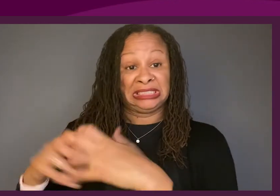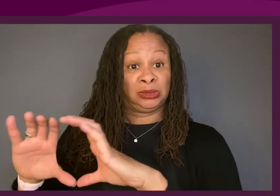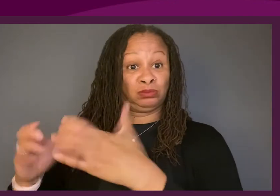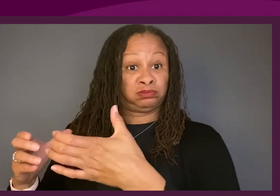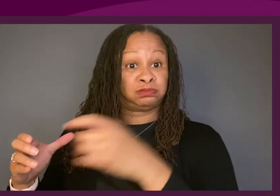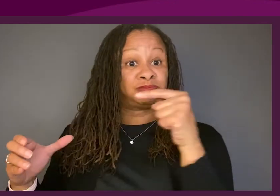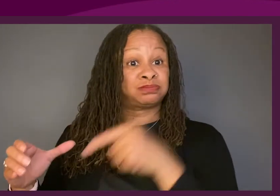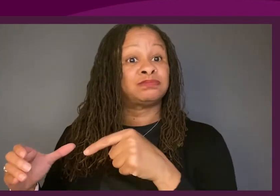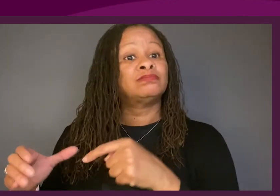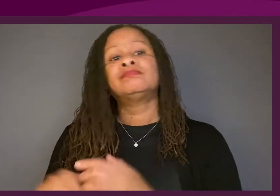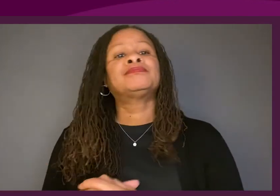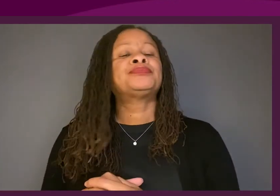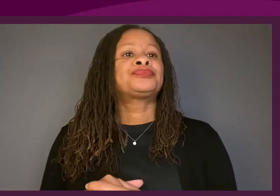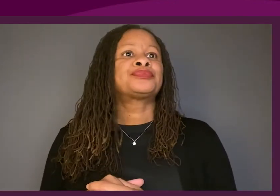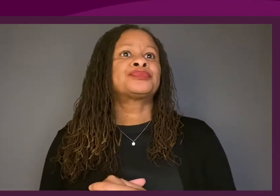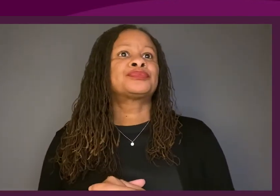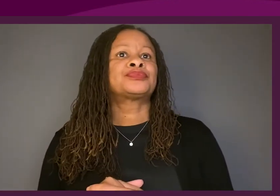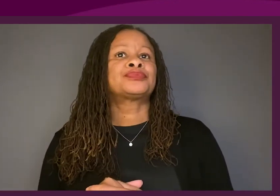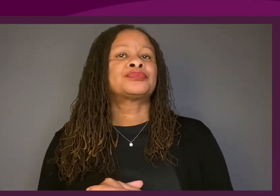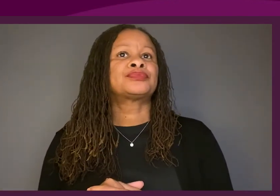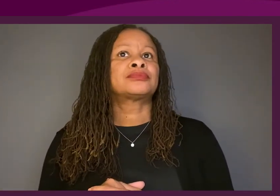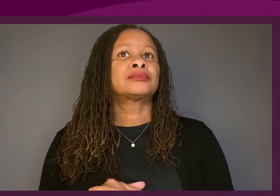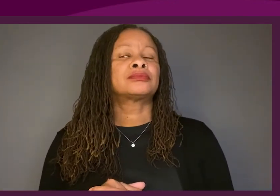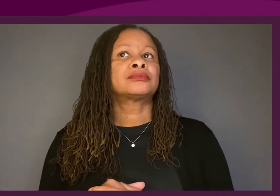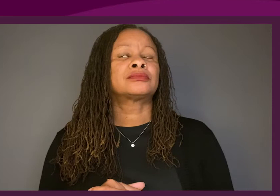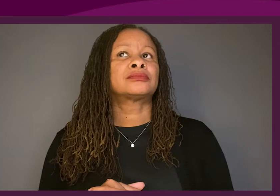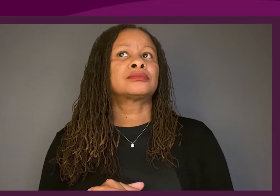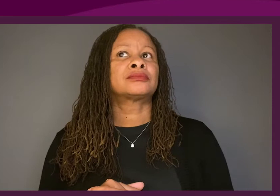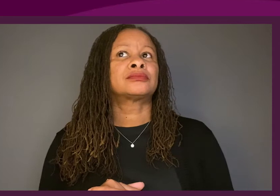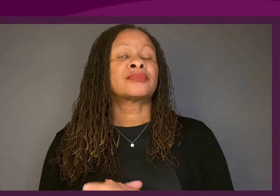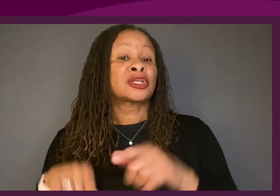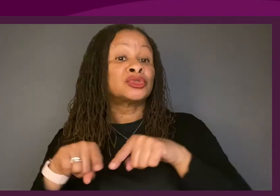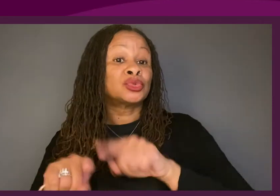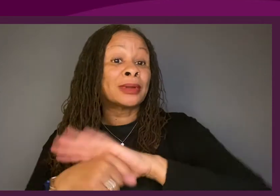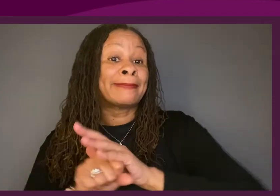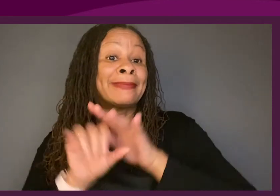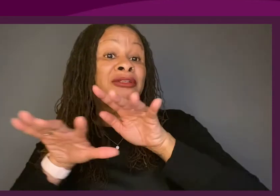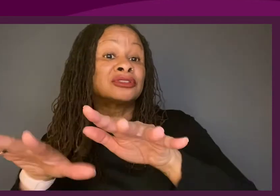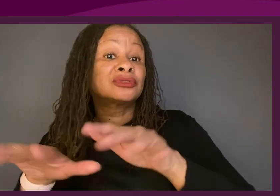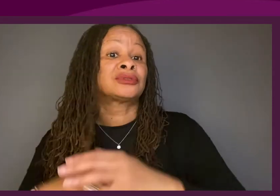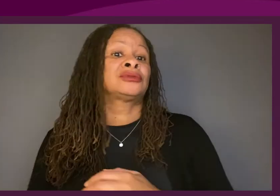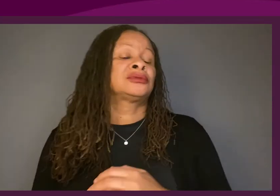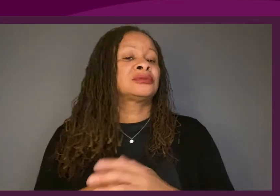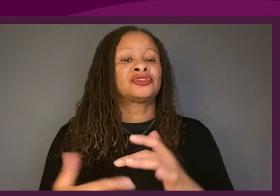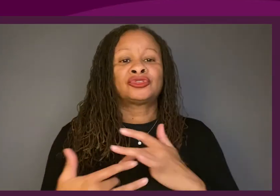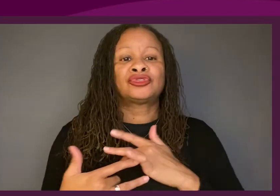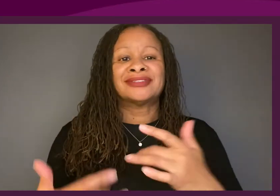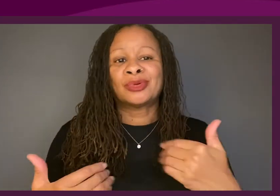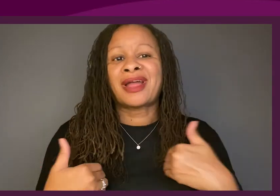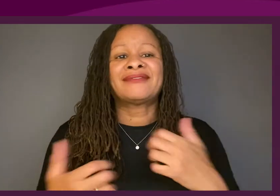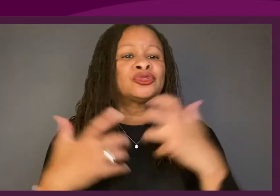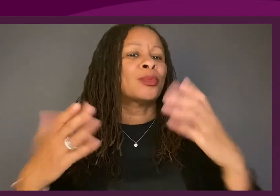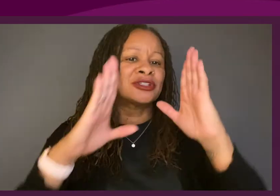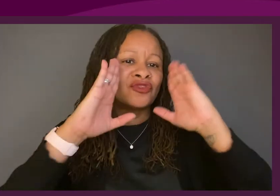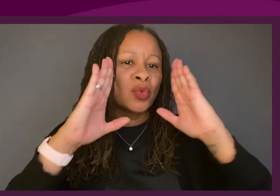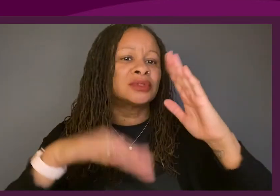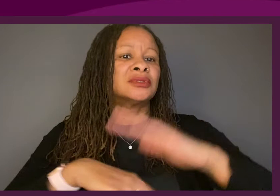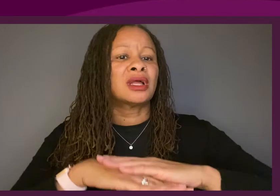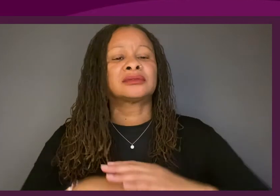the pandemic, there has been so much focus on what is reported as the disproportionate